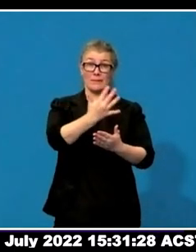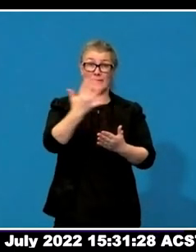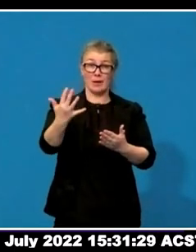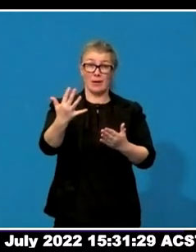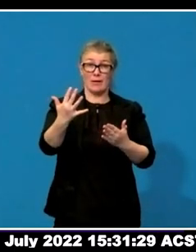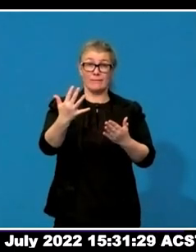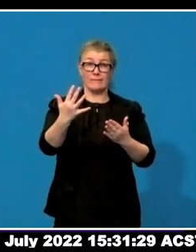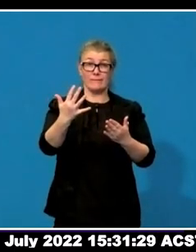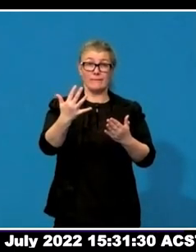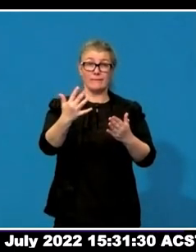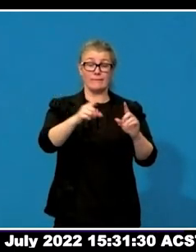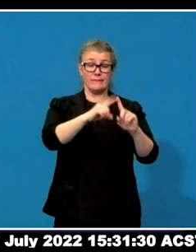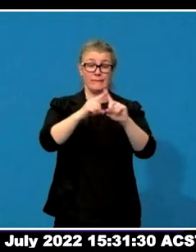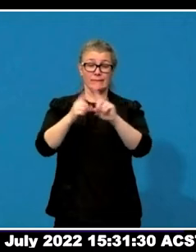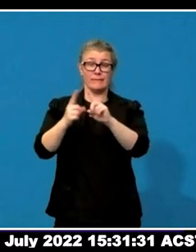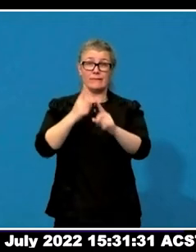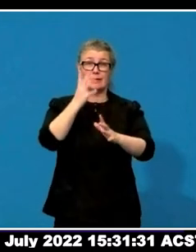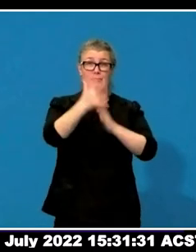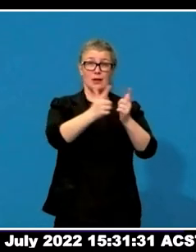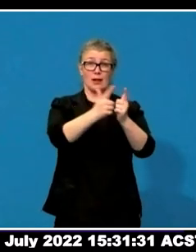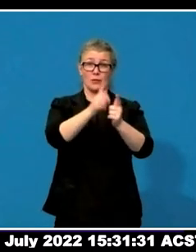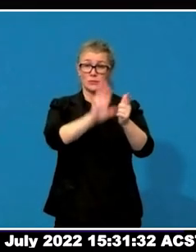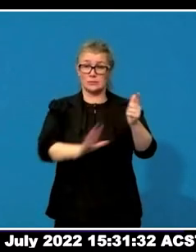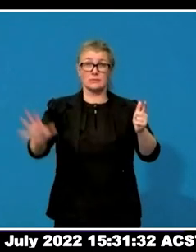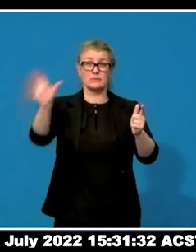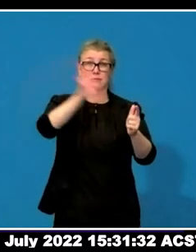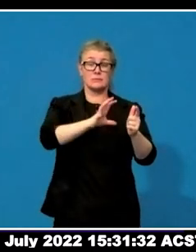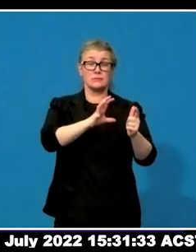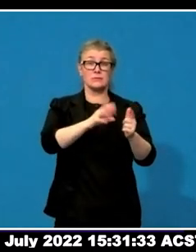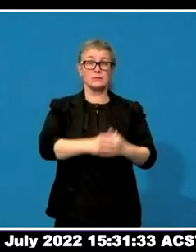And you have the ability to communicate in at least 18 of those?